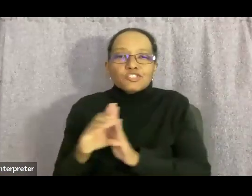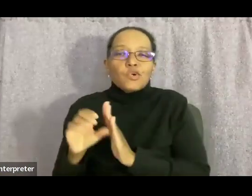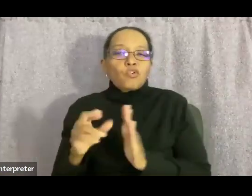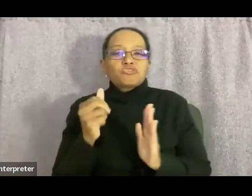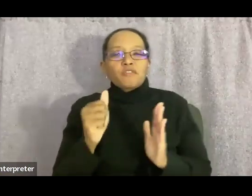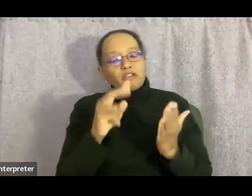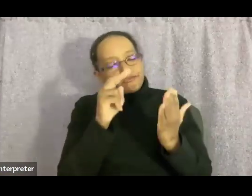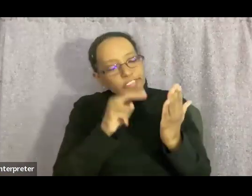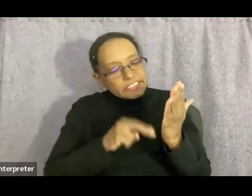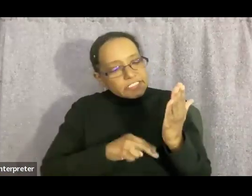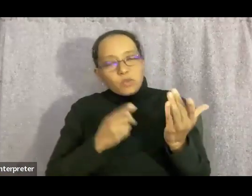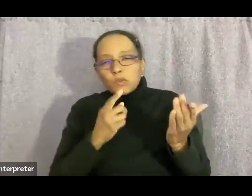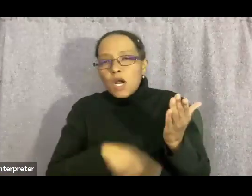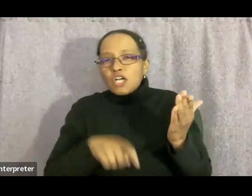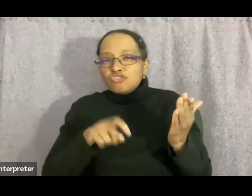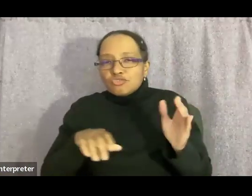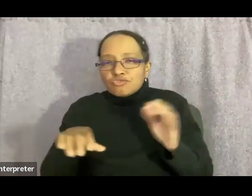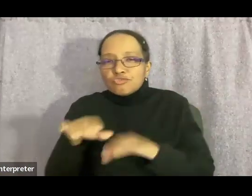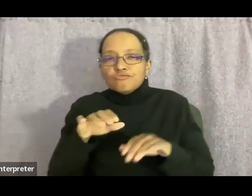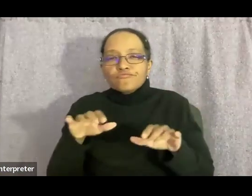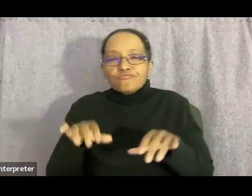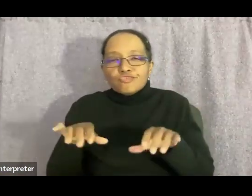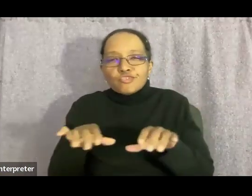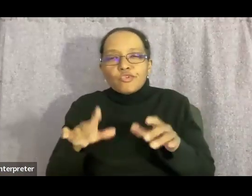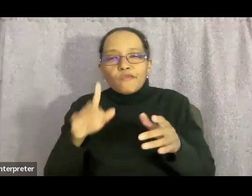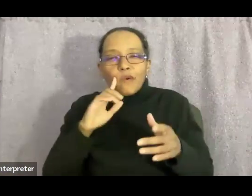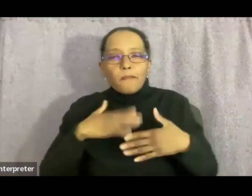That's another option .